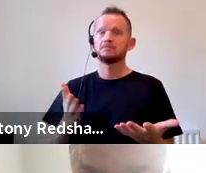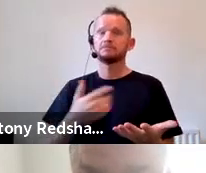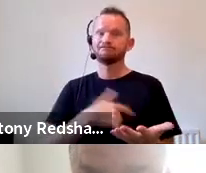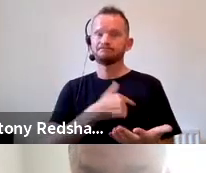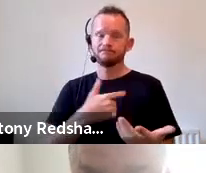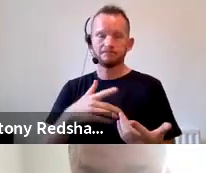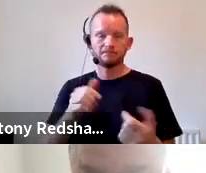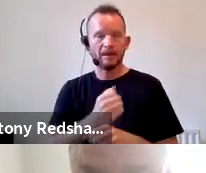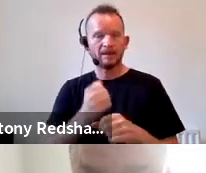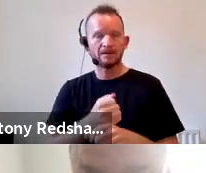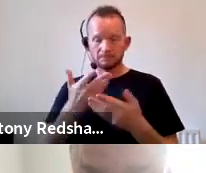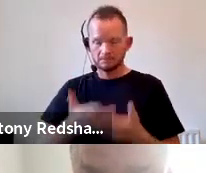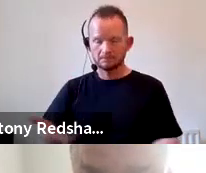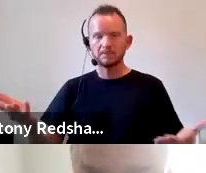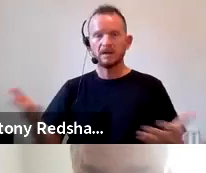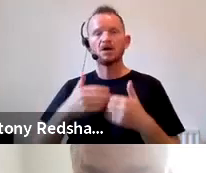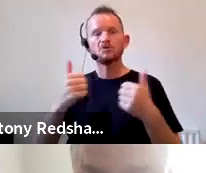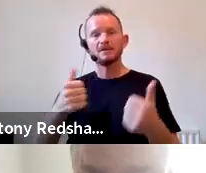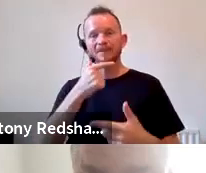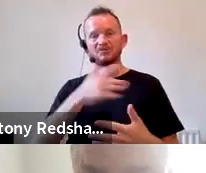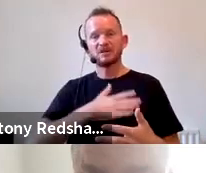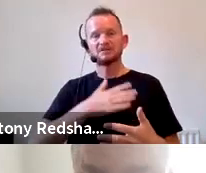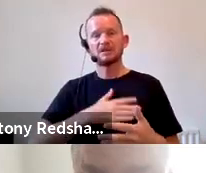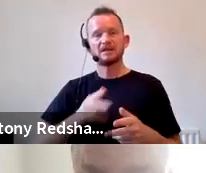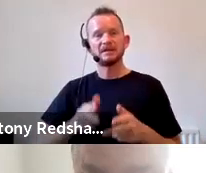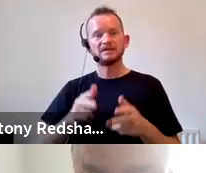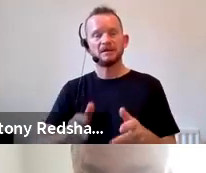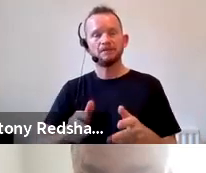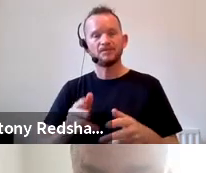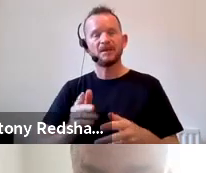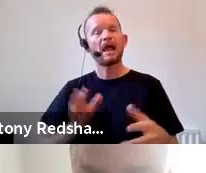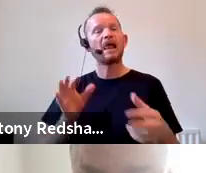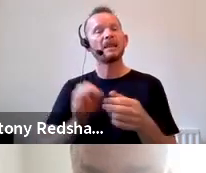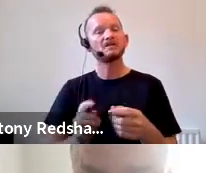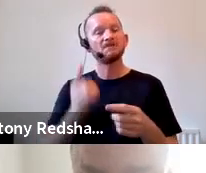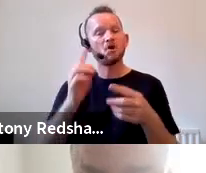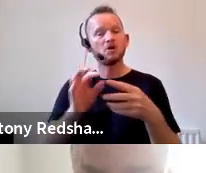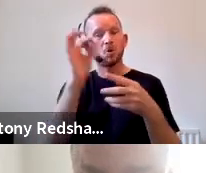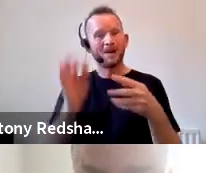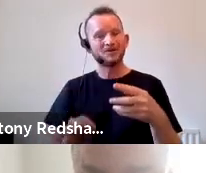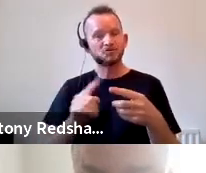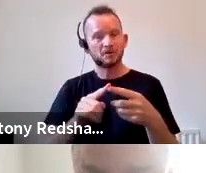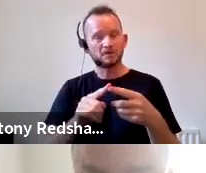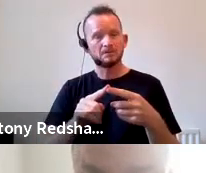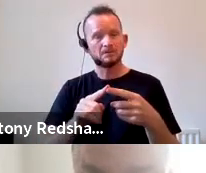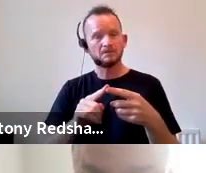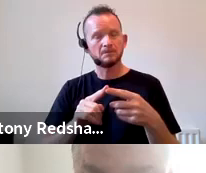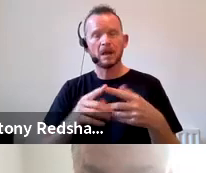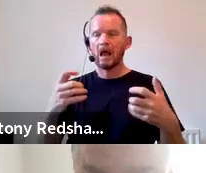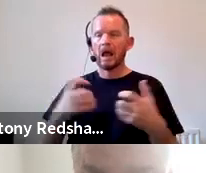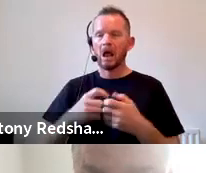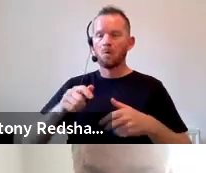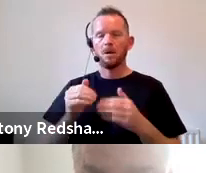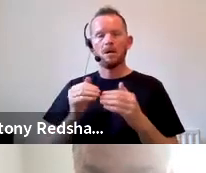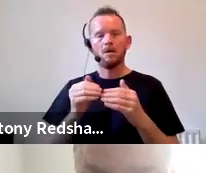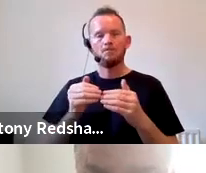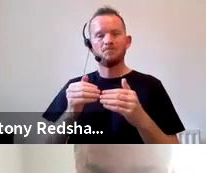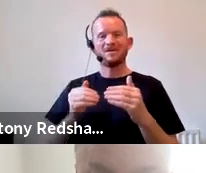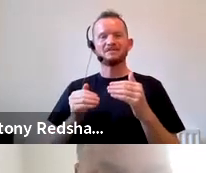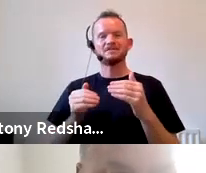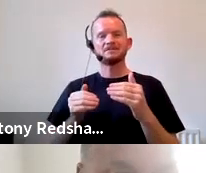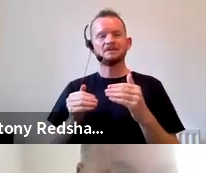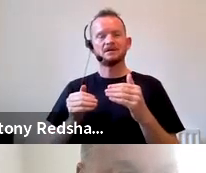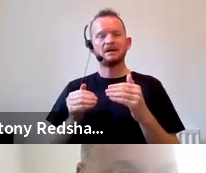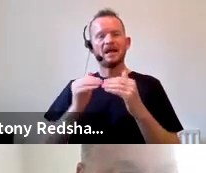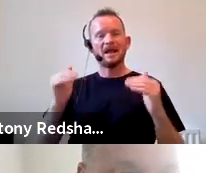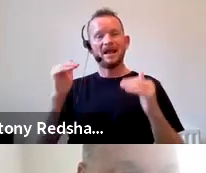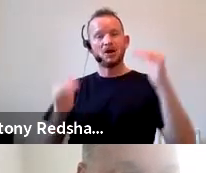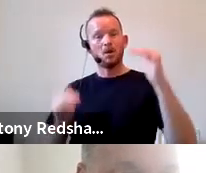that, that we're making as a, as a Greater Manchester system and this goes to the first question that was asked of us How will we prevent the inequalities from deepening.